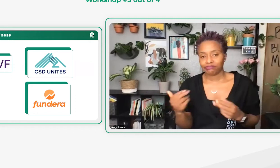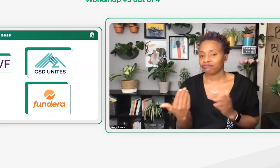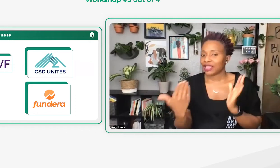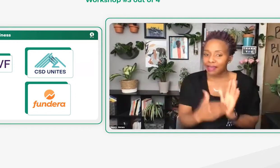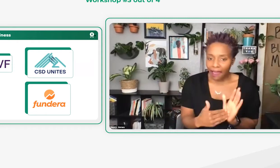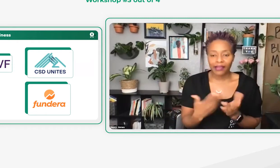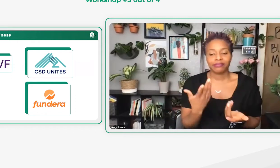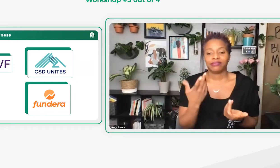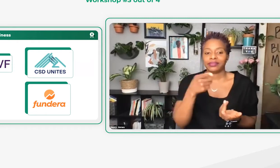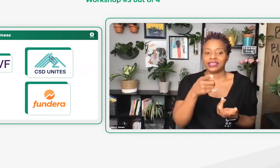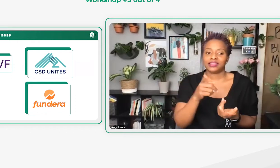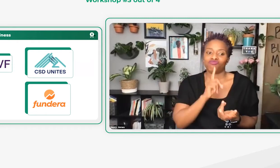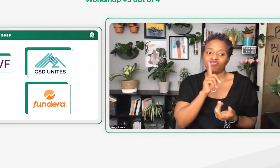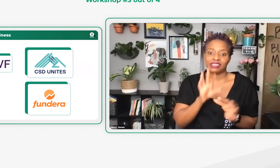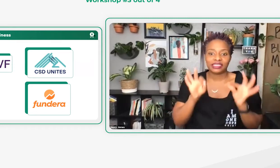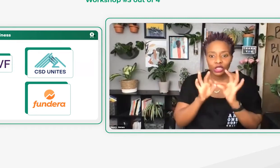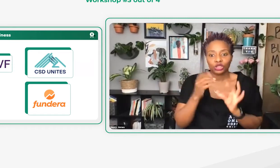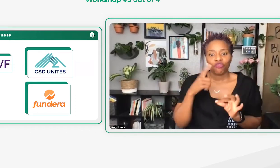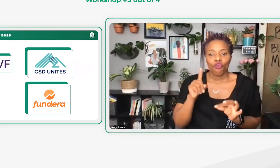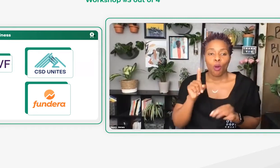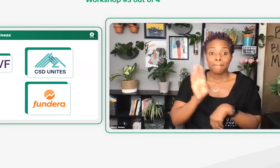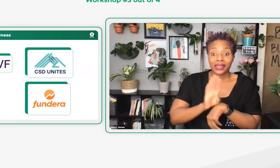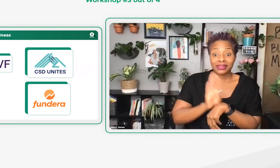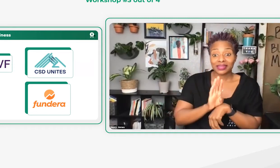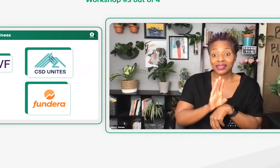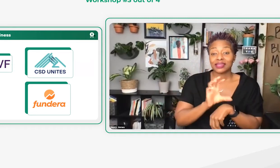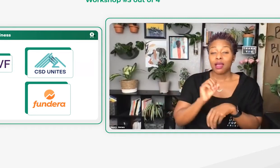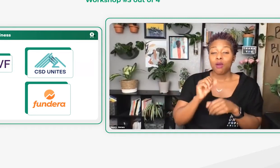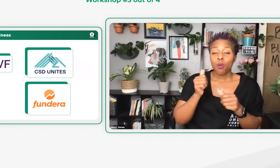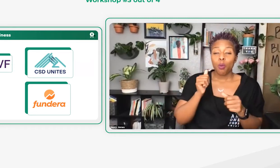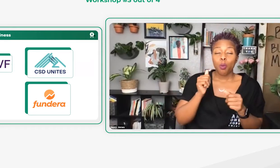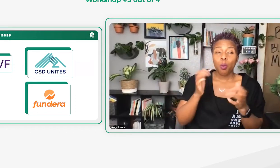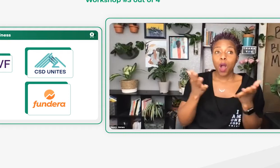Resources. It's critical for businesses,